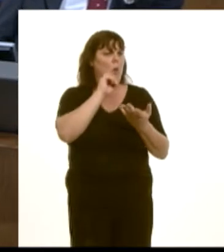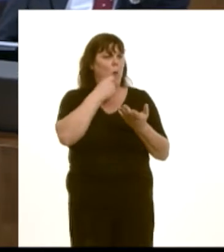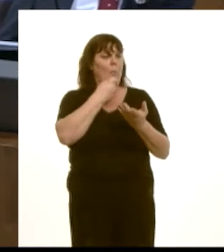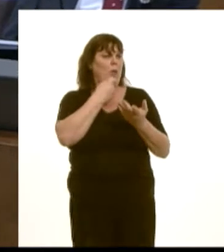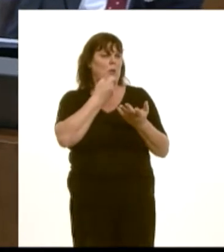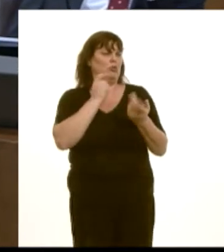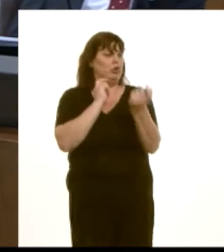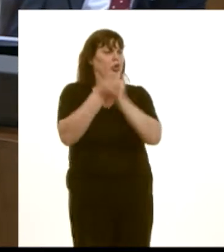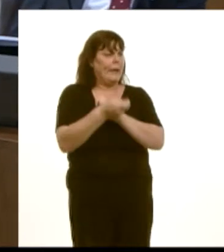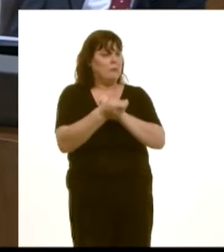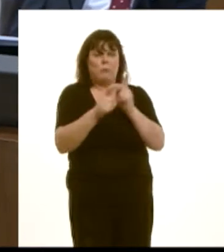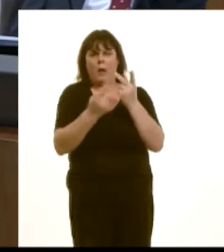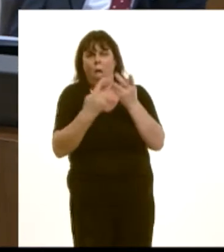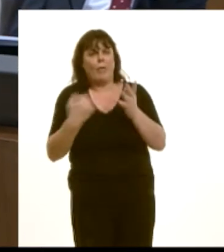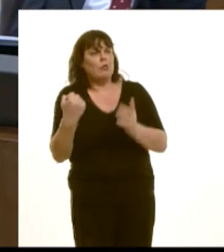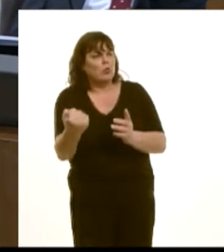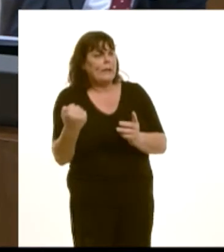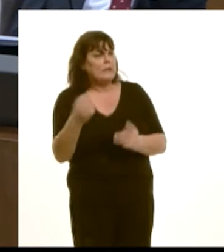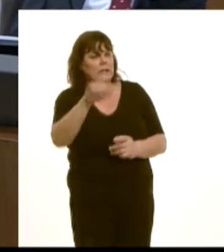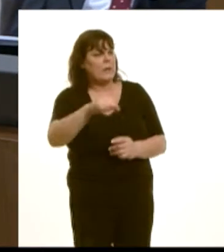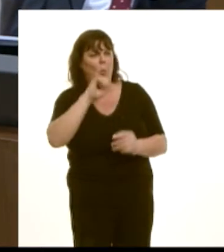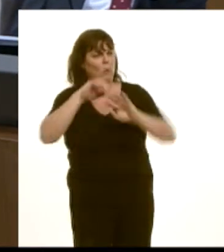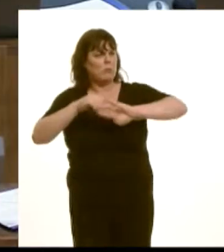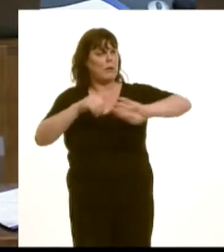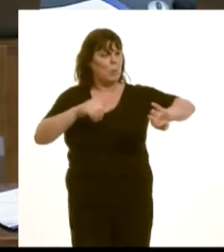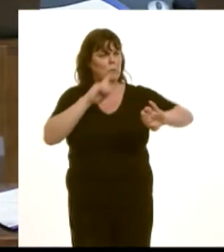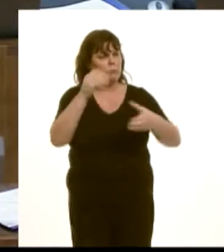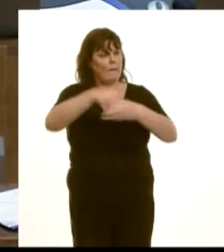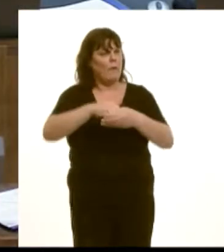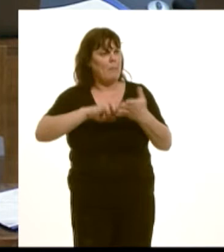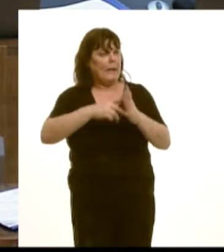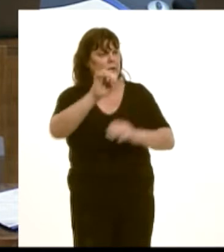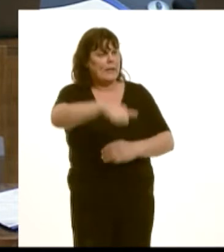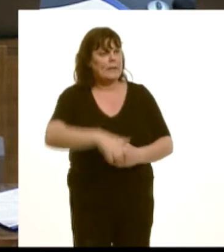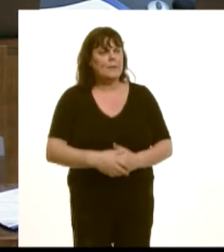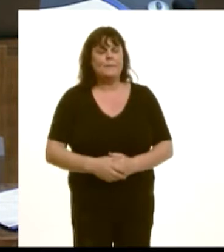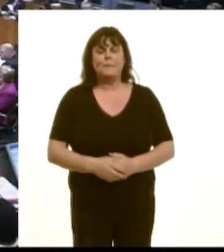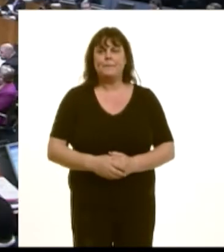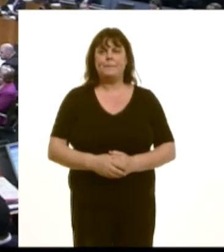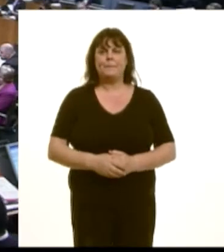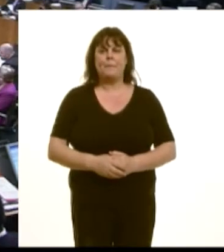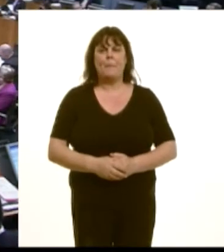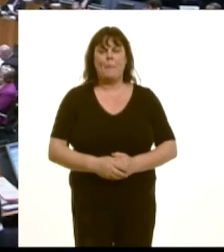is no suggestion that, somehow, it will be excluded from the plans that we have.